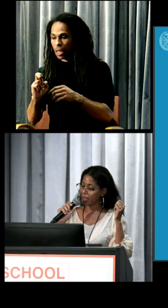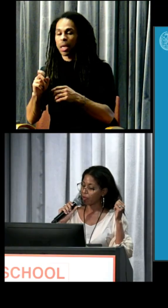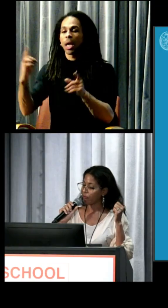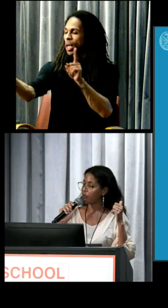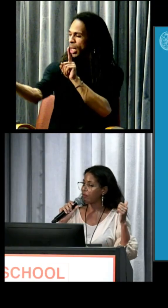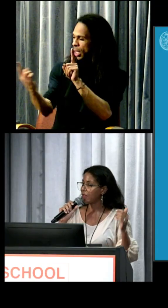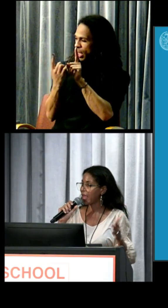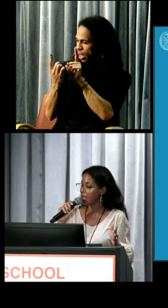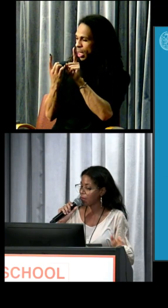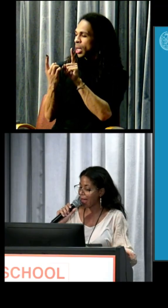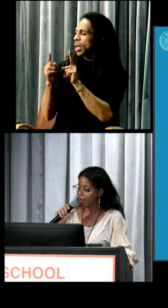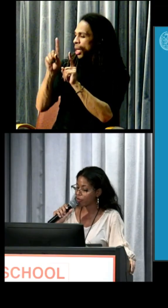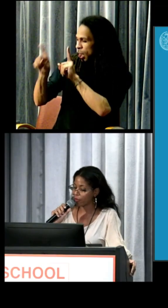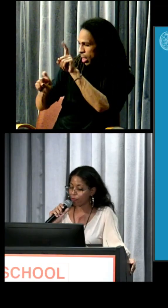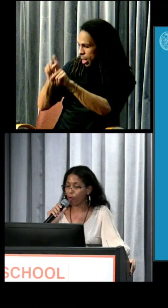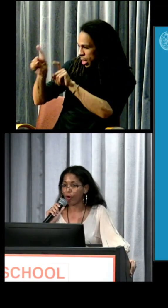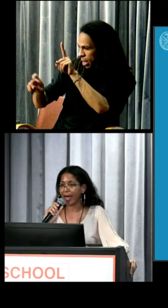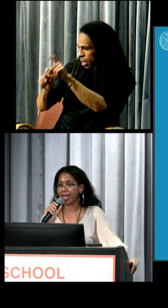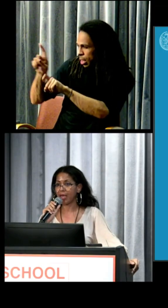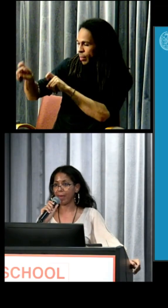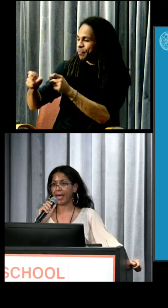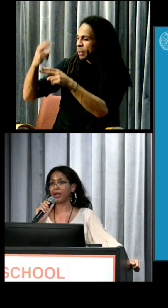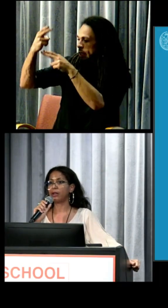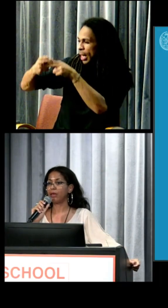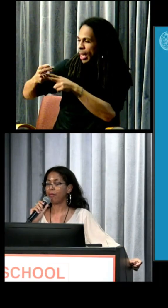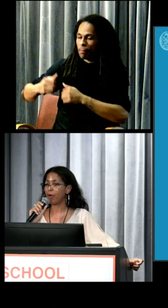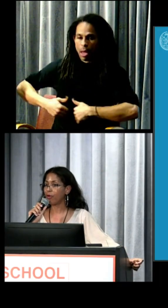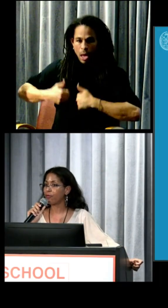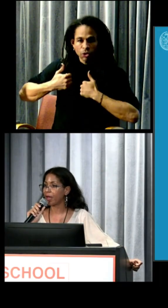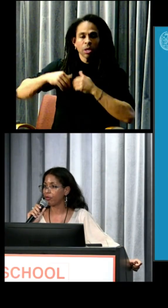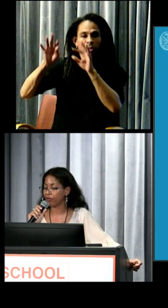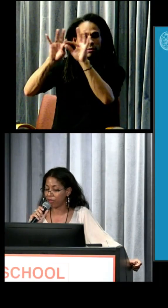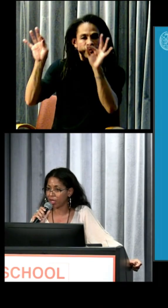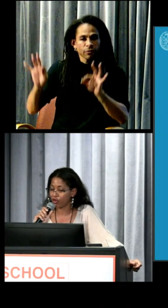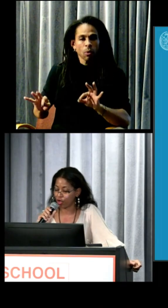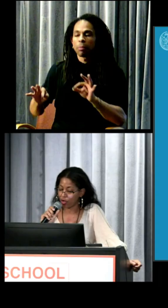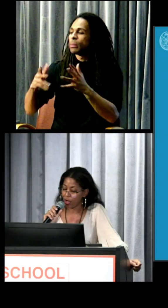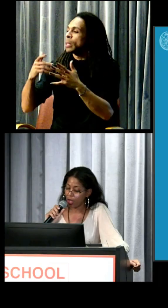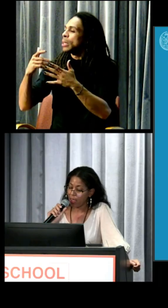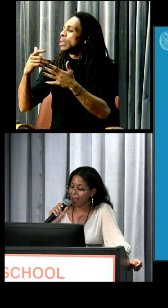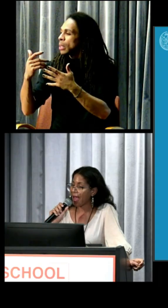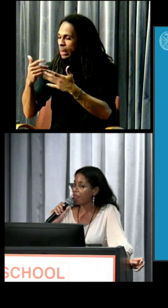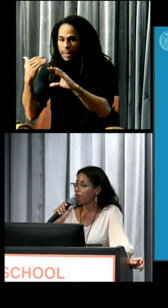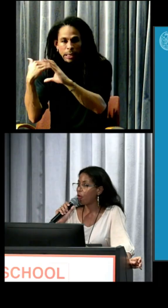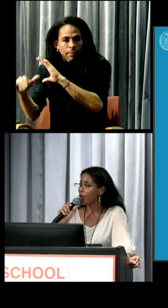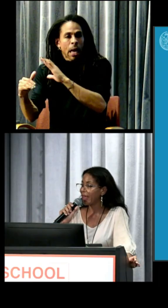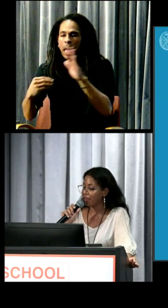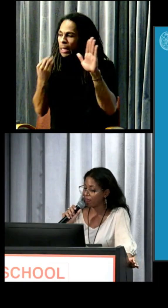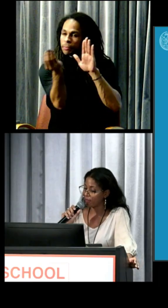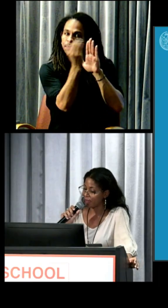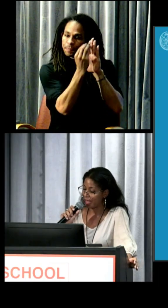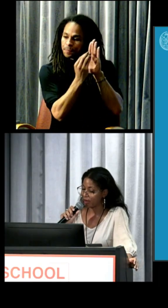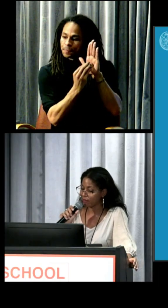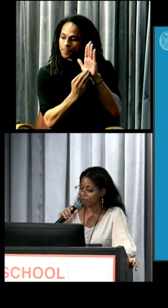I mean, it's hard to slice things in any one particular way, especially when it comes to what